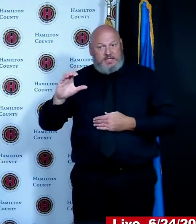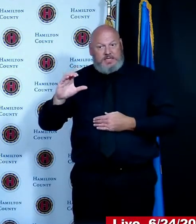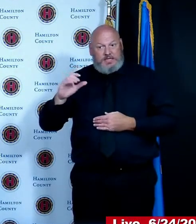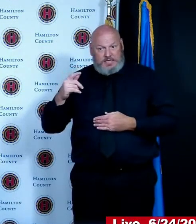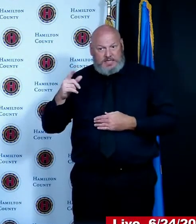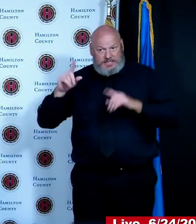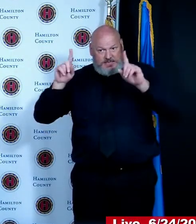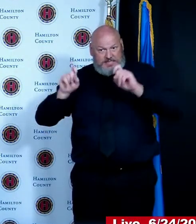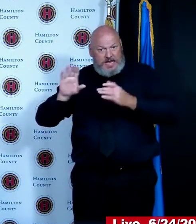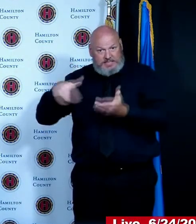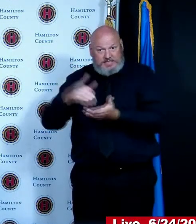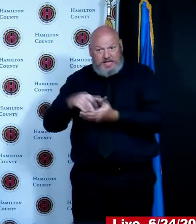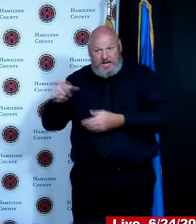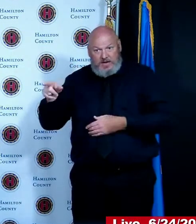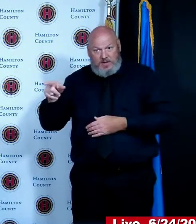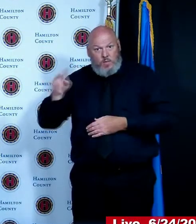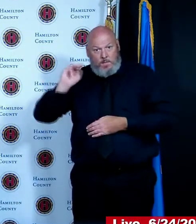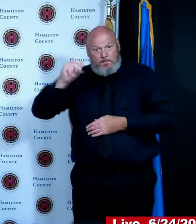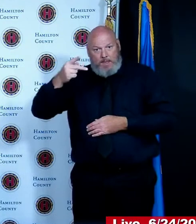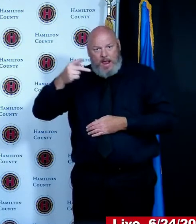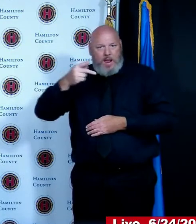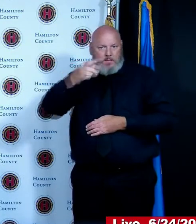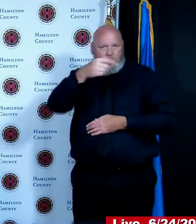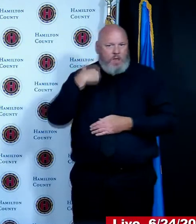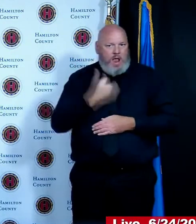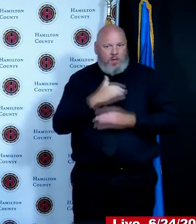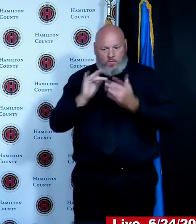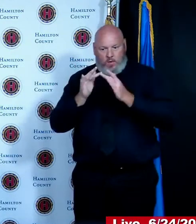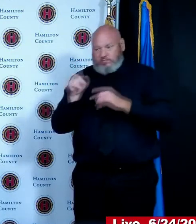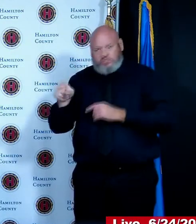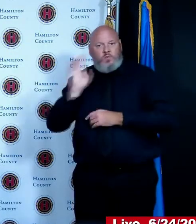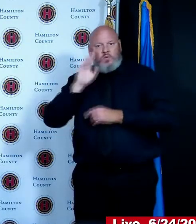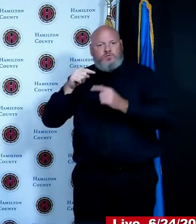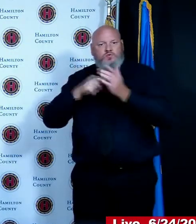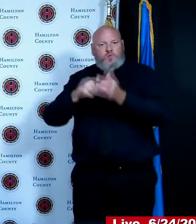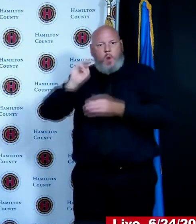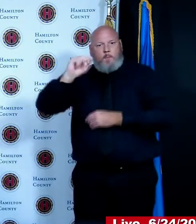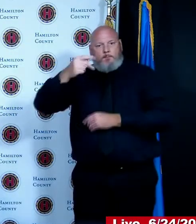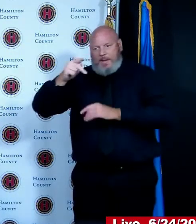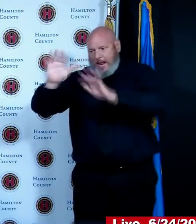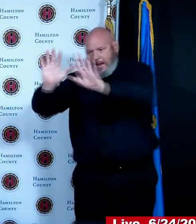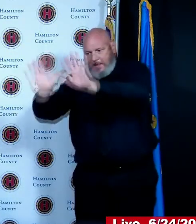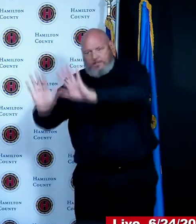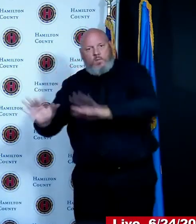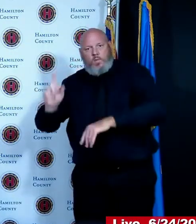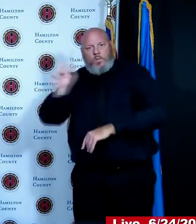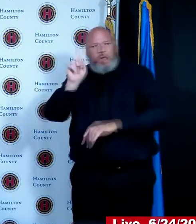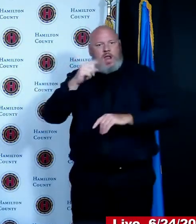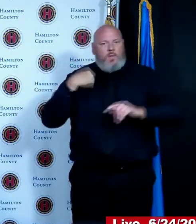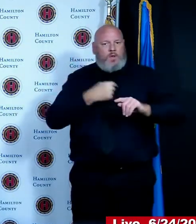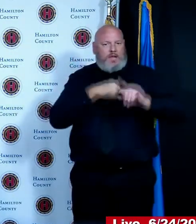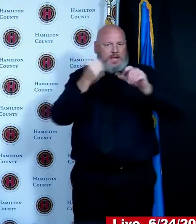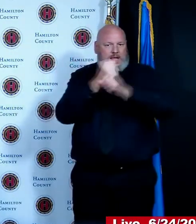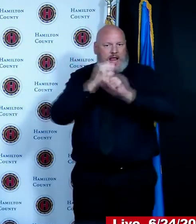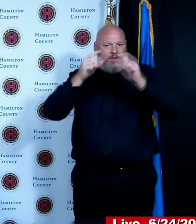and I can find it it is not hard to find but there is a map and the map indicates where all the testing sites are I